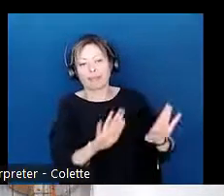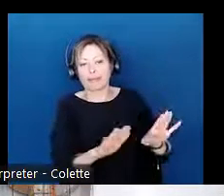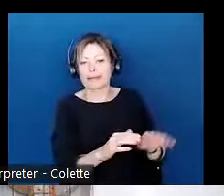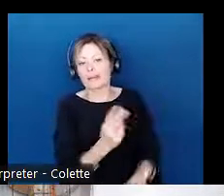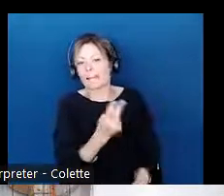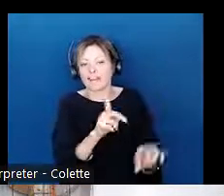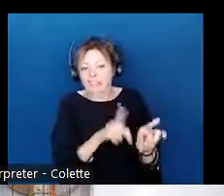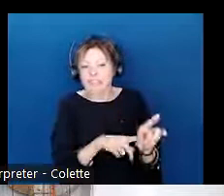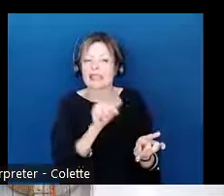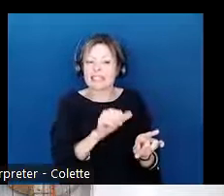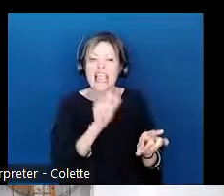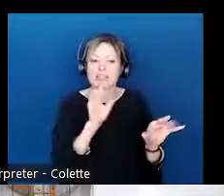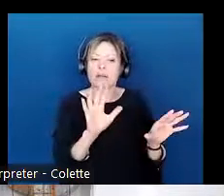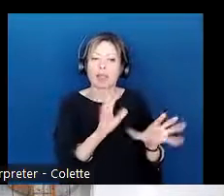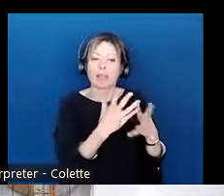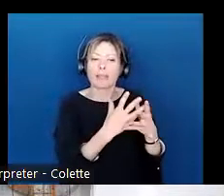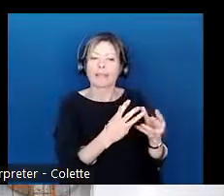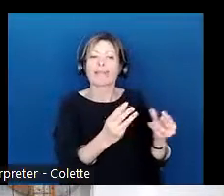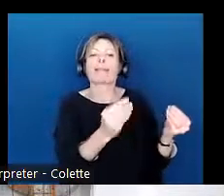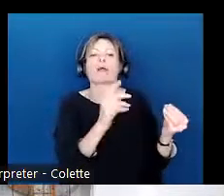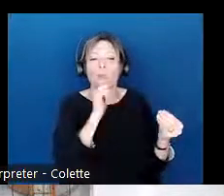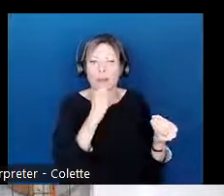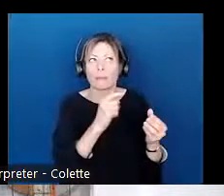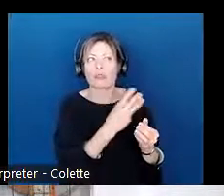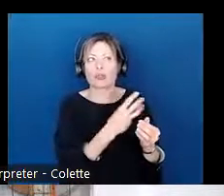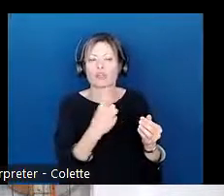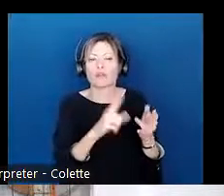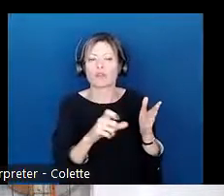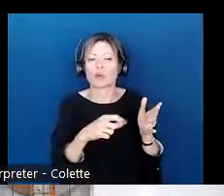but um they're going to be taking them down on the 31st of October.